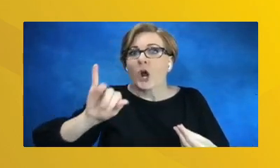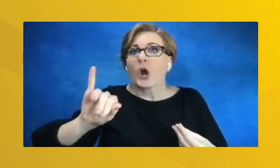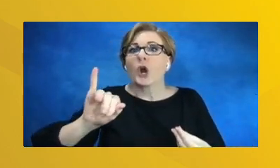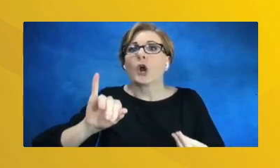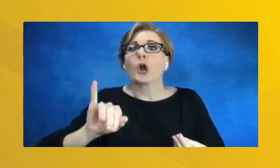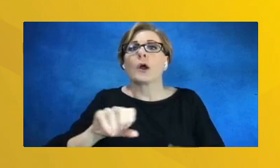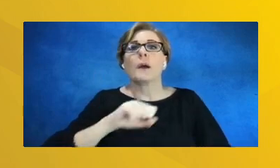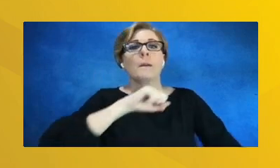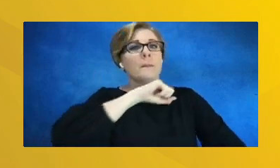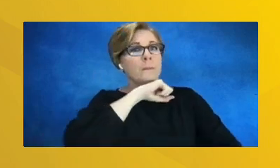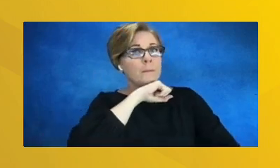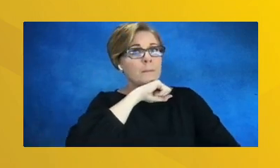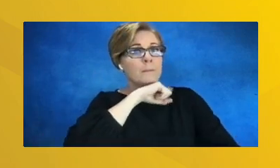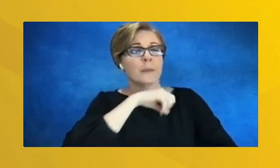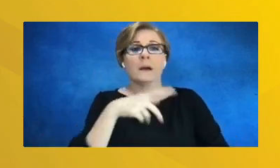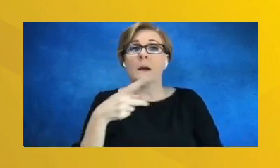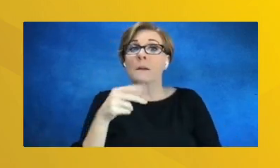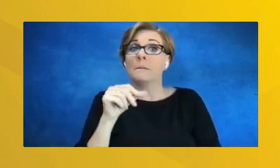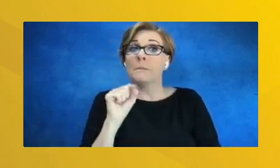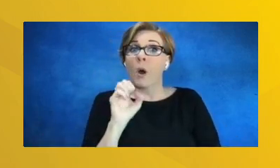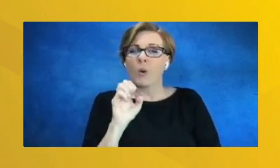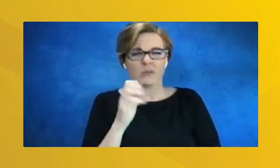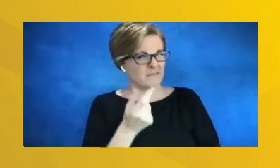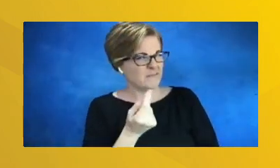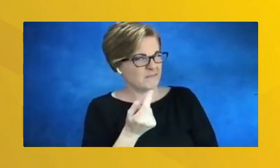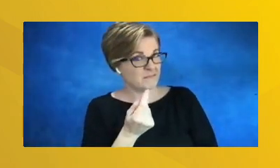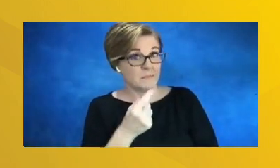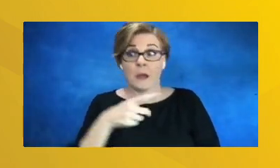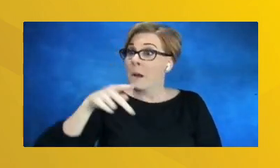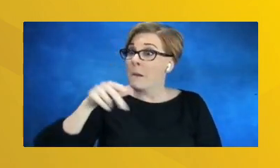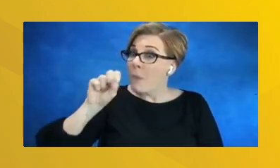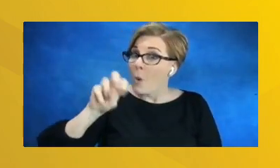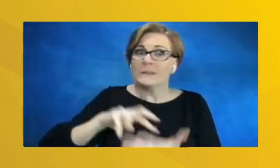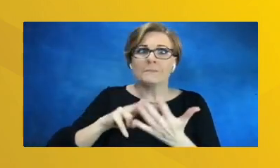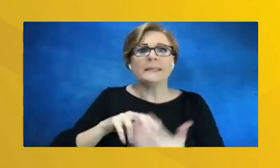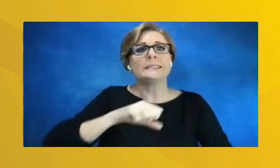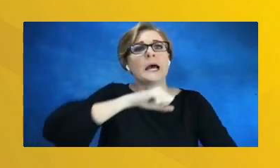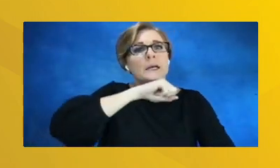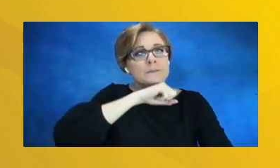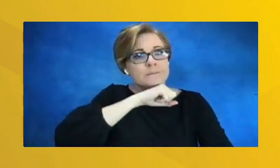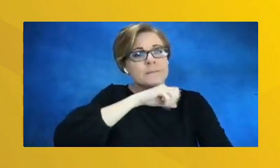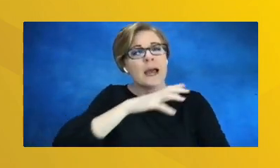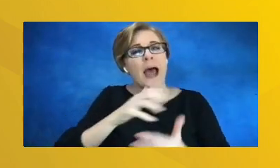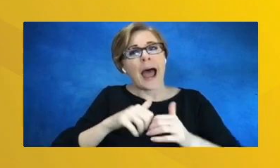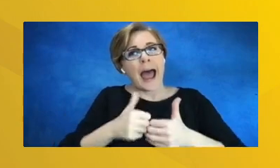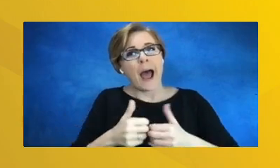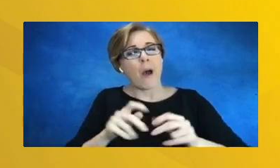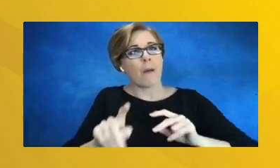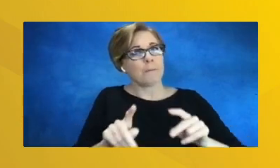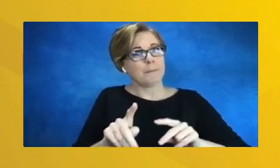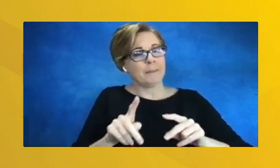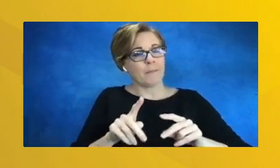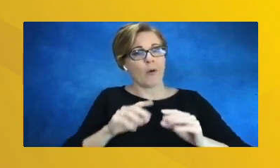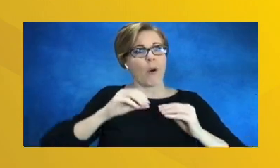Her what? Her pose. A pose is what someone does with their body in a portrait. Oh, OK. But what is she doing with her body?